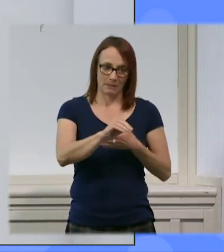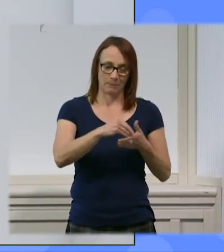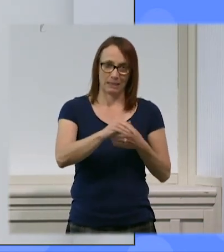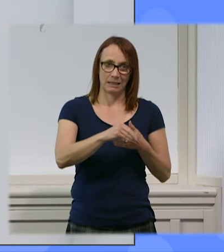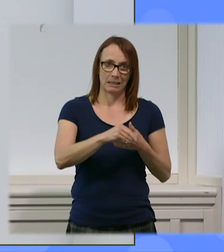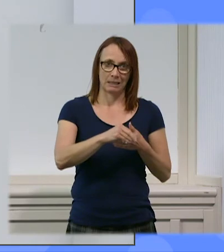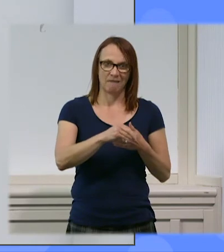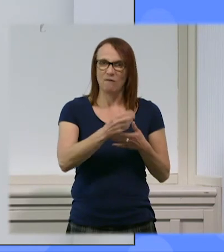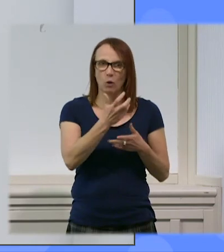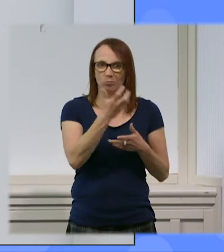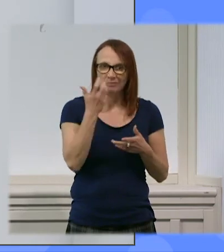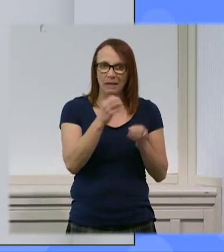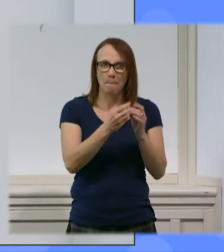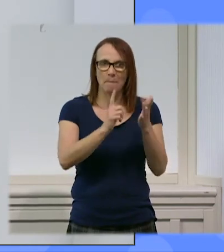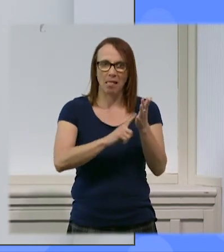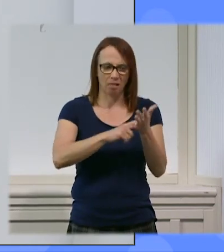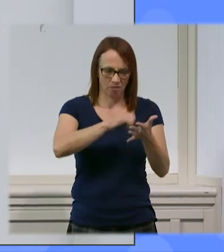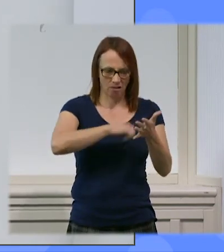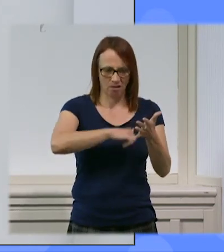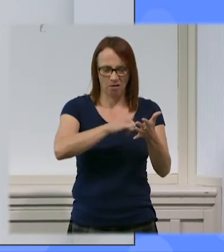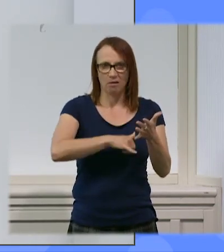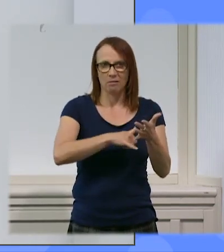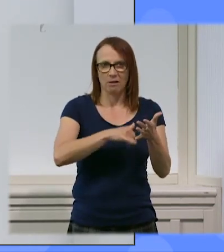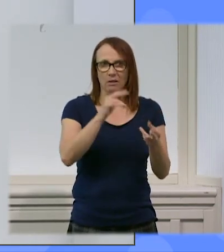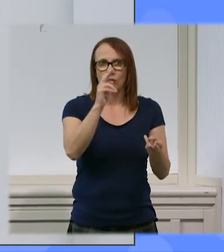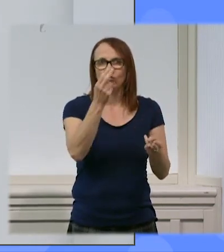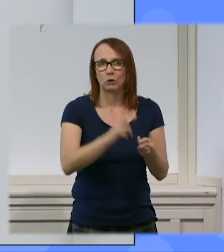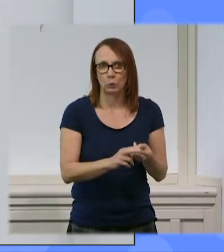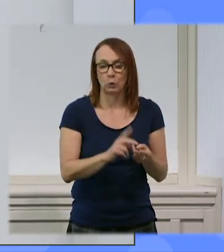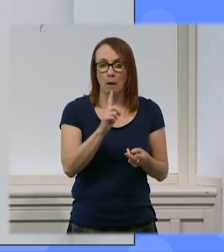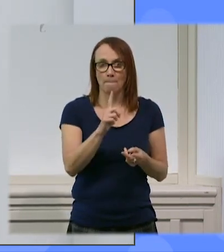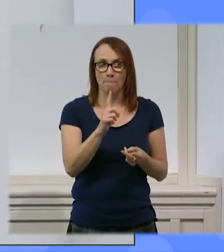the homes with so the overall cost may go down but the upfront cost is going to